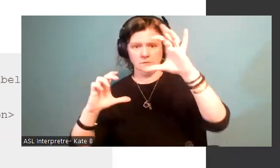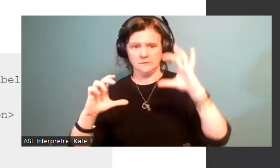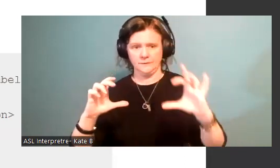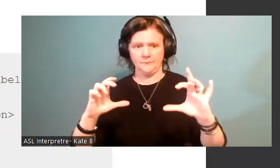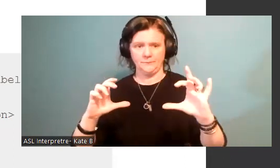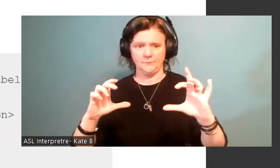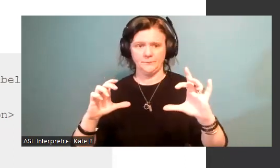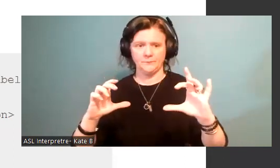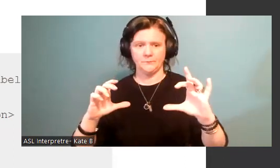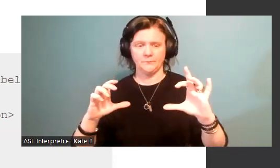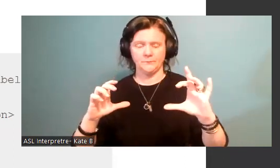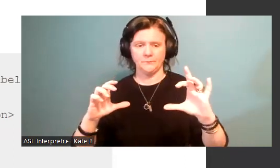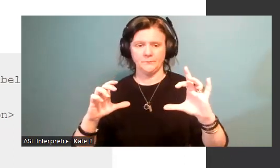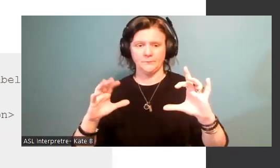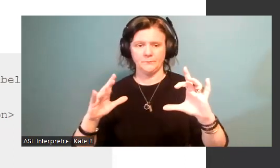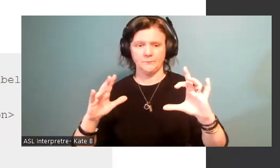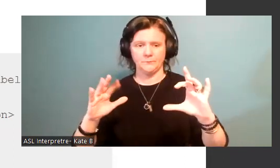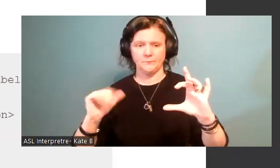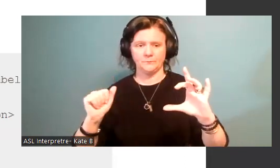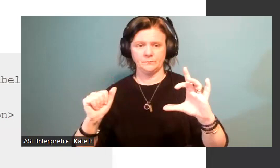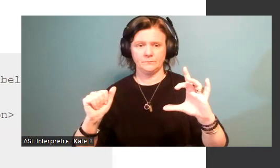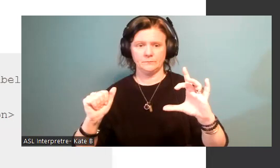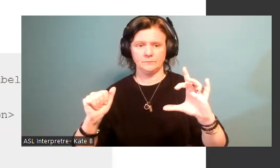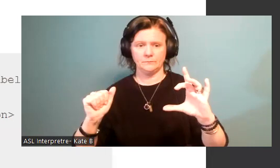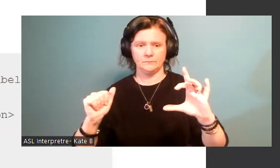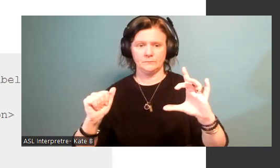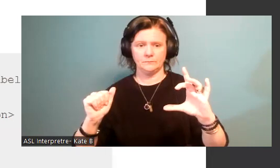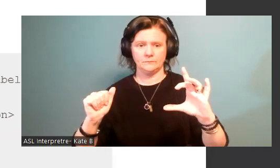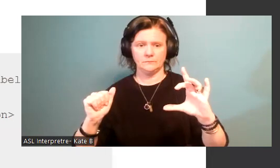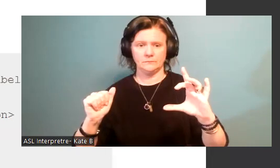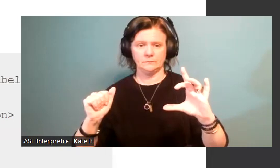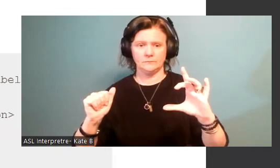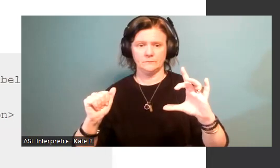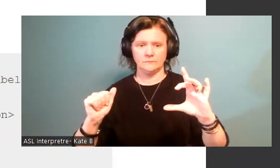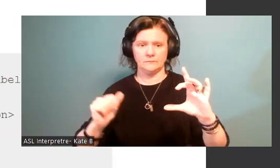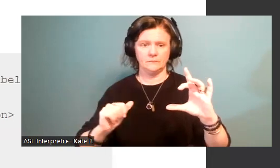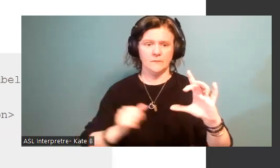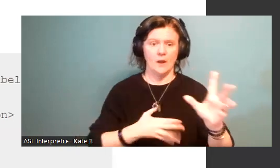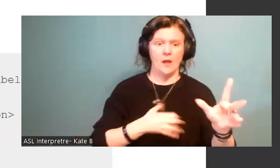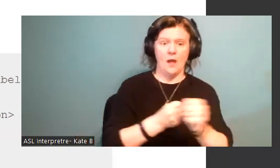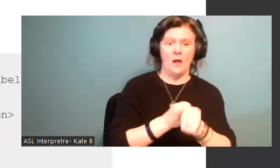labels. The first one is "select" for deciding if ARIA Live will perform with polite or if it is